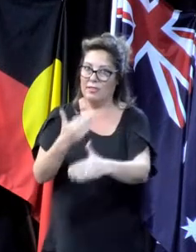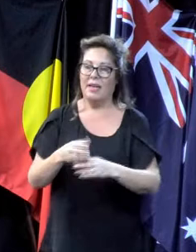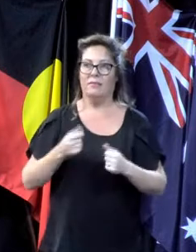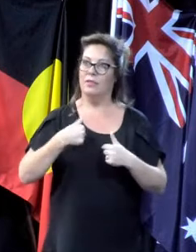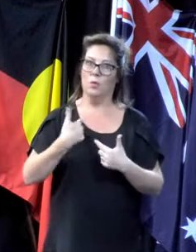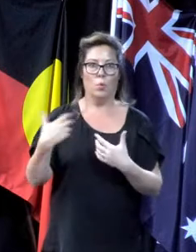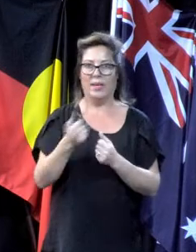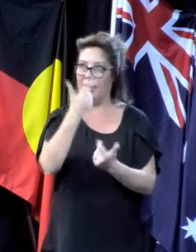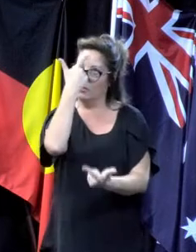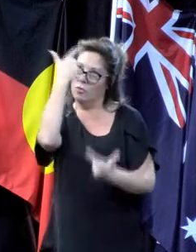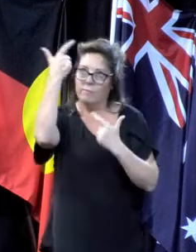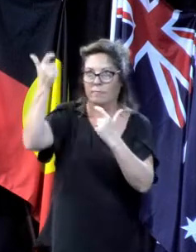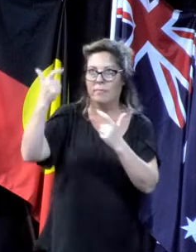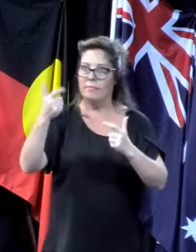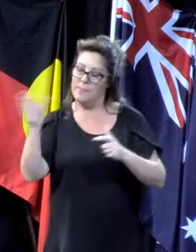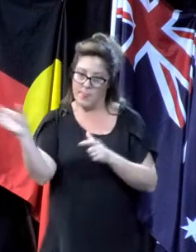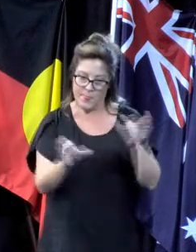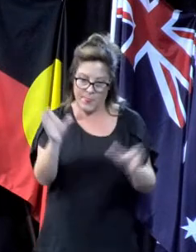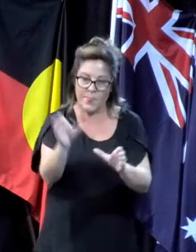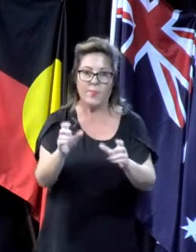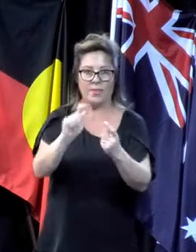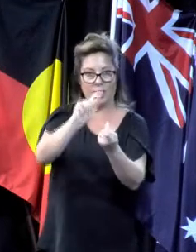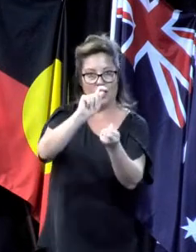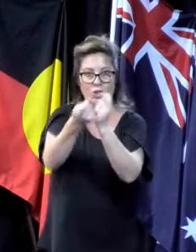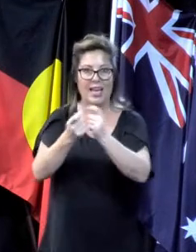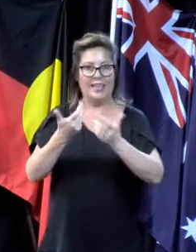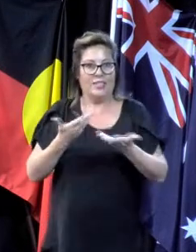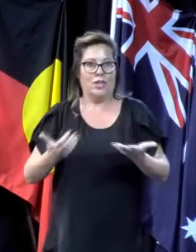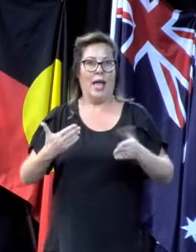and iterating practice in relation to the use of our staffing,